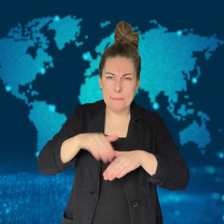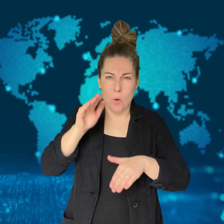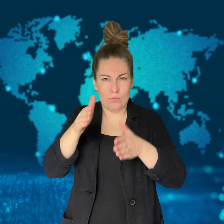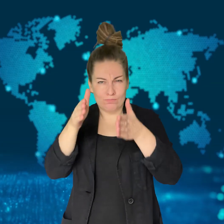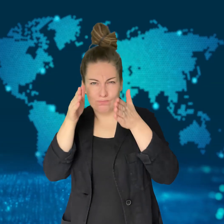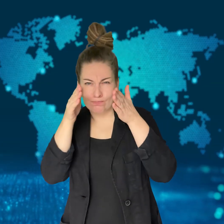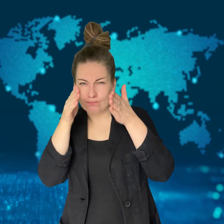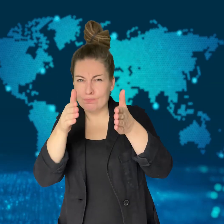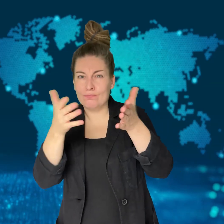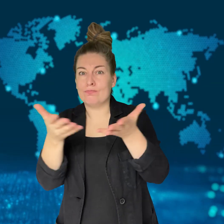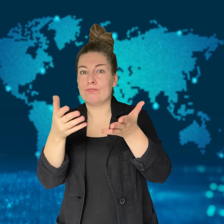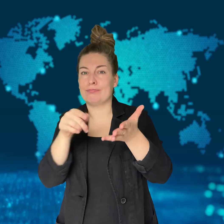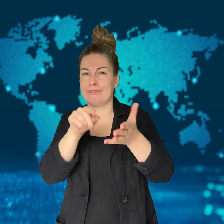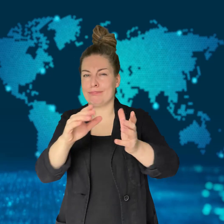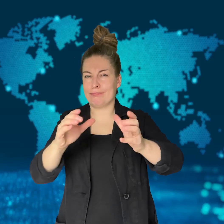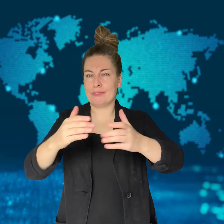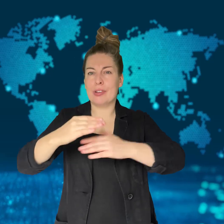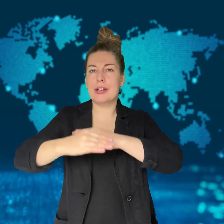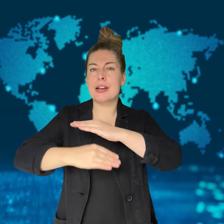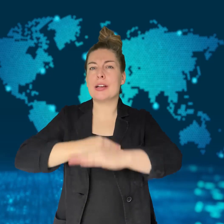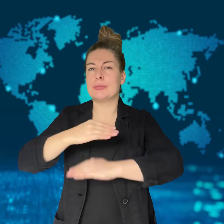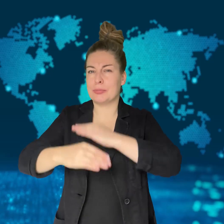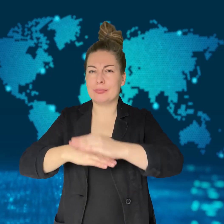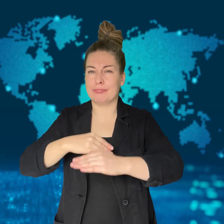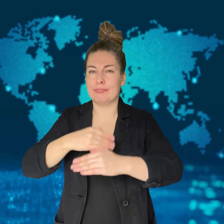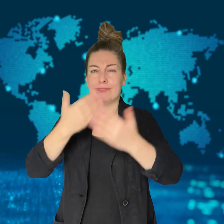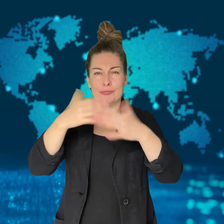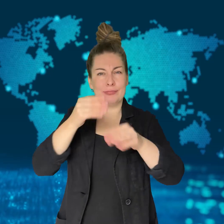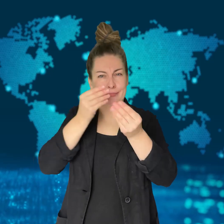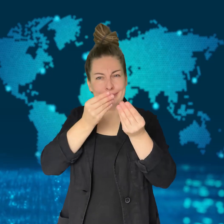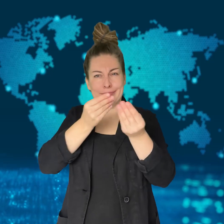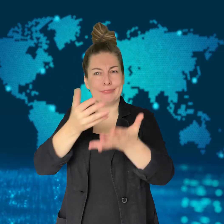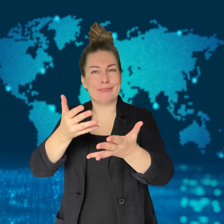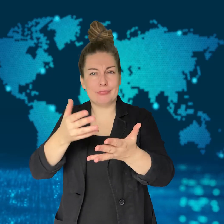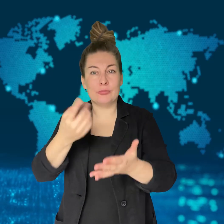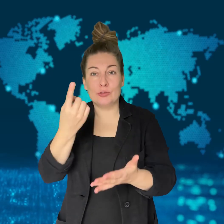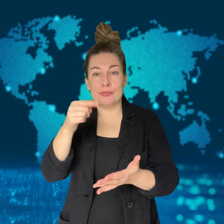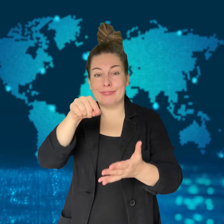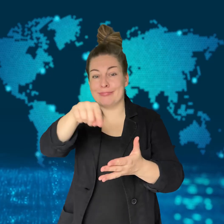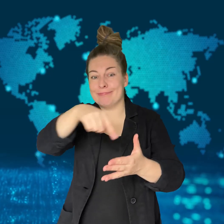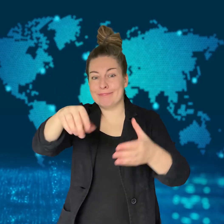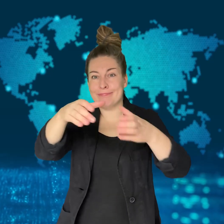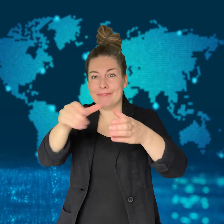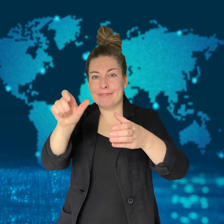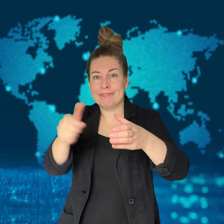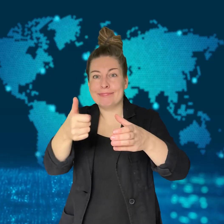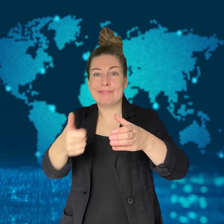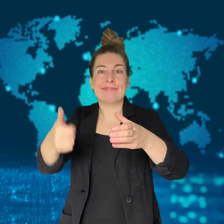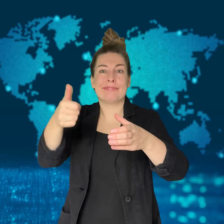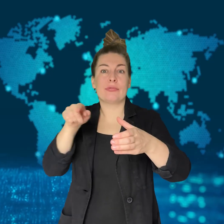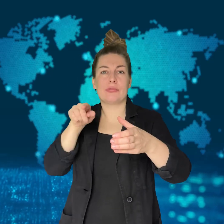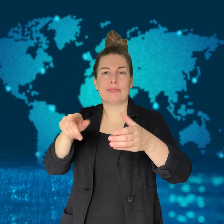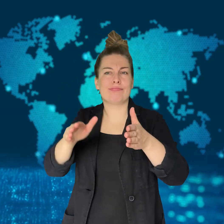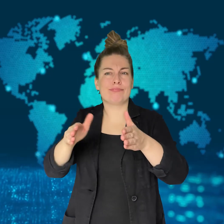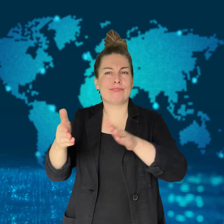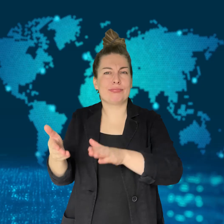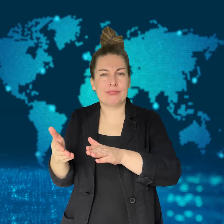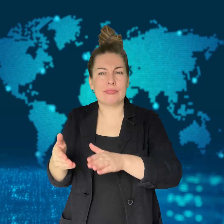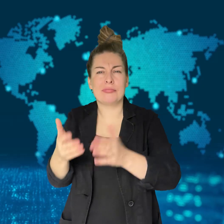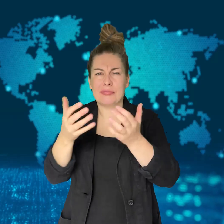that and reports a commander of the unit that is responsible for the drone attacks has been killed.